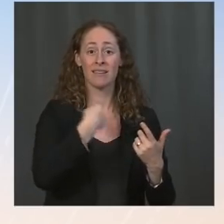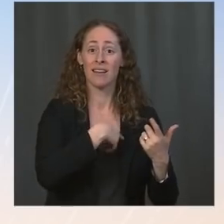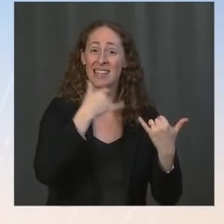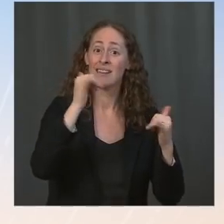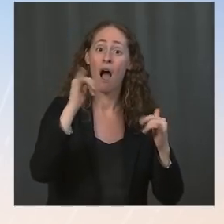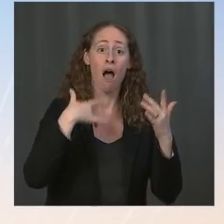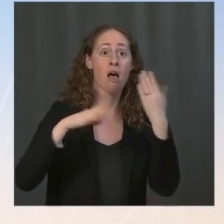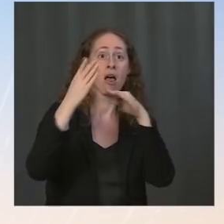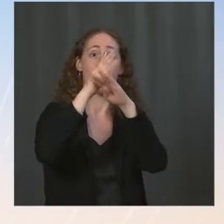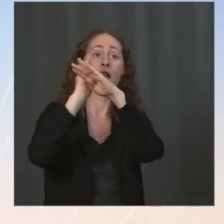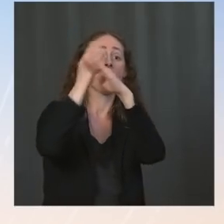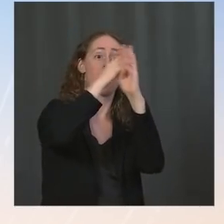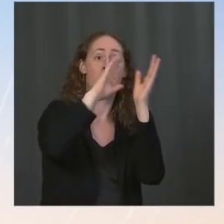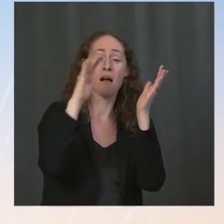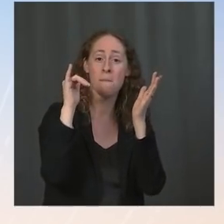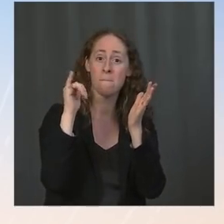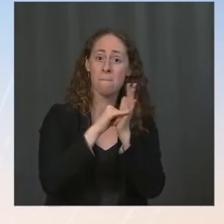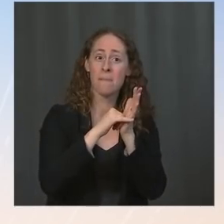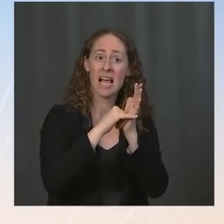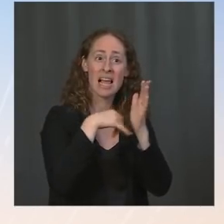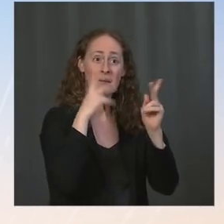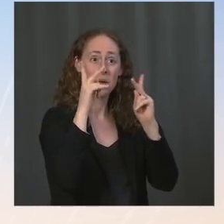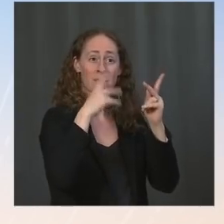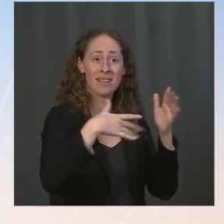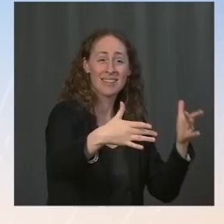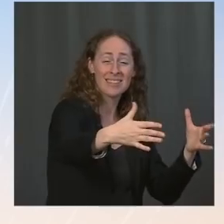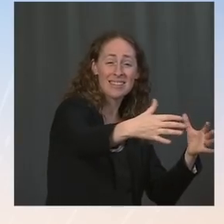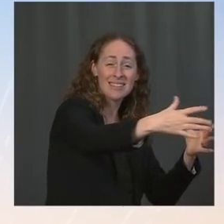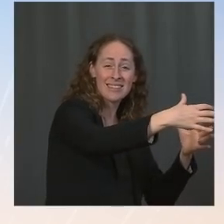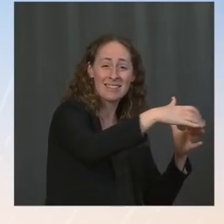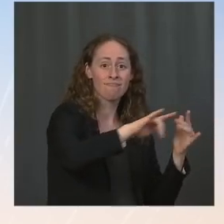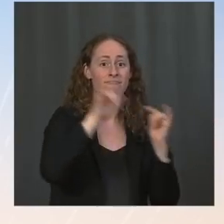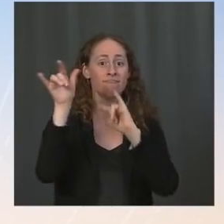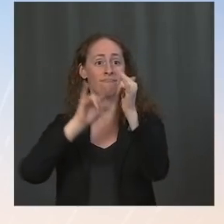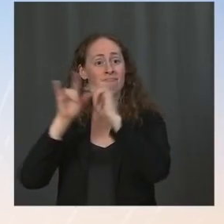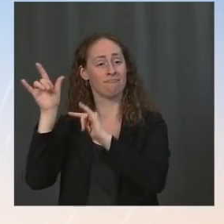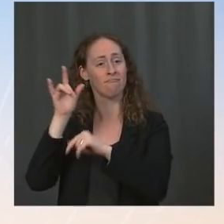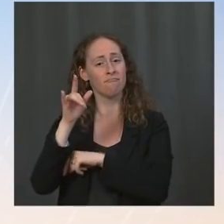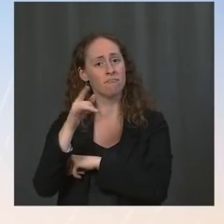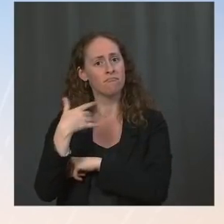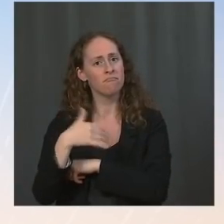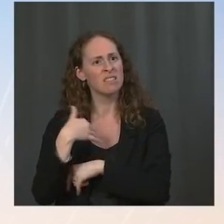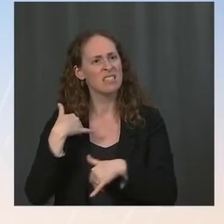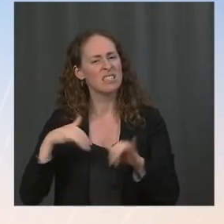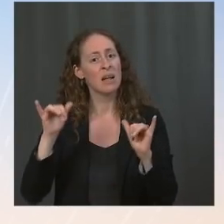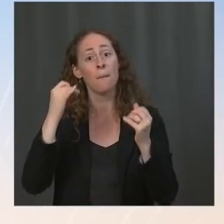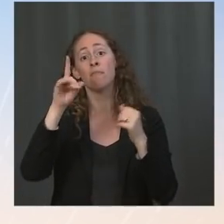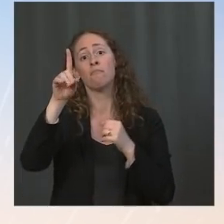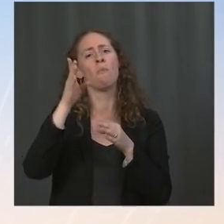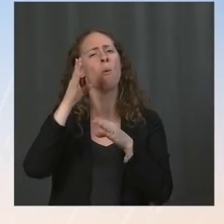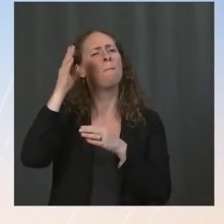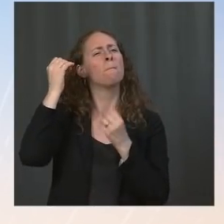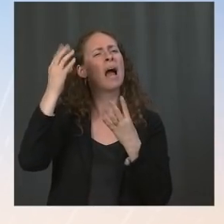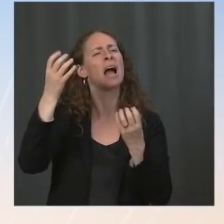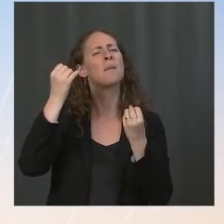that's 114,000 people -- many of whom are Afghans, others are partners -- who we've evacuated from the country --